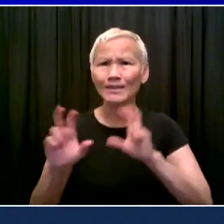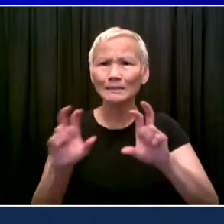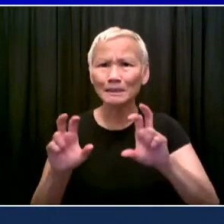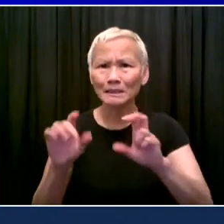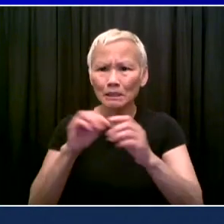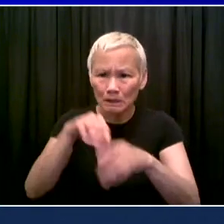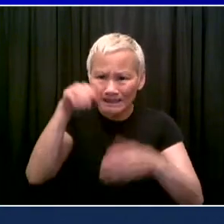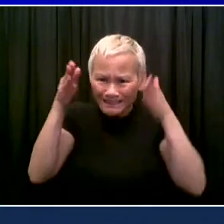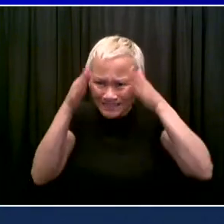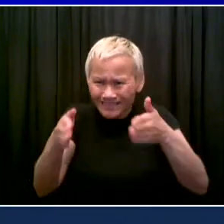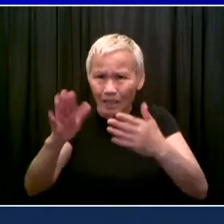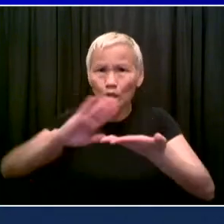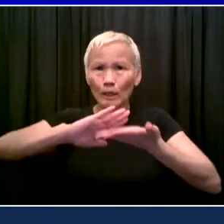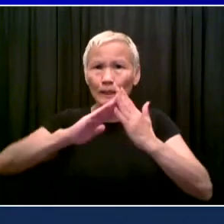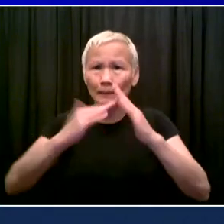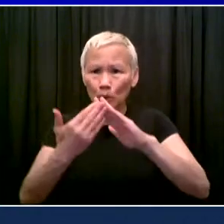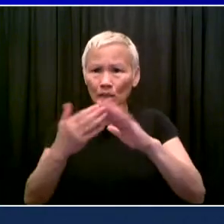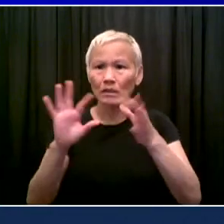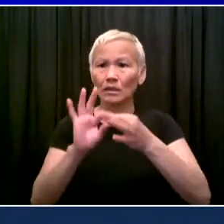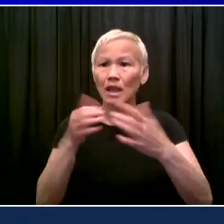SAFETY ACTION